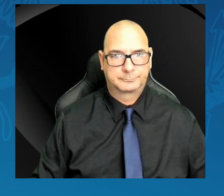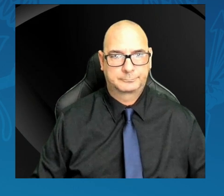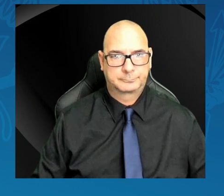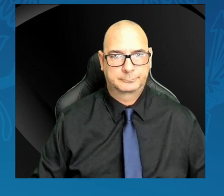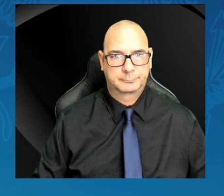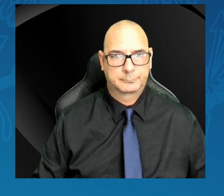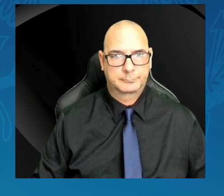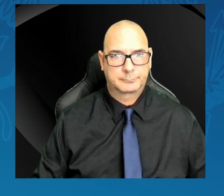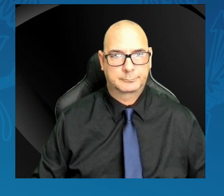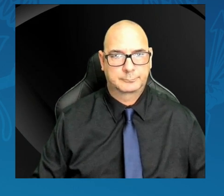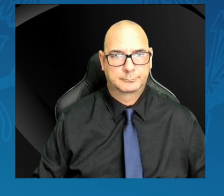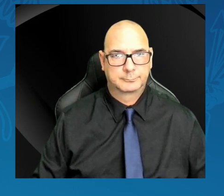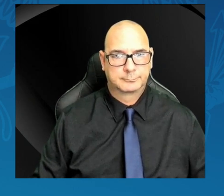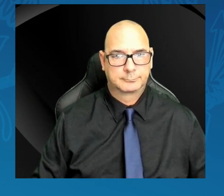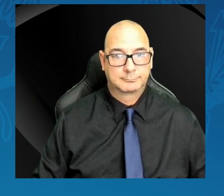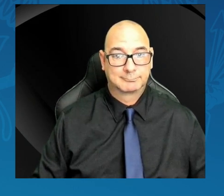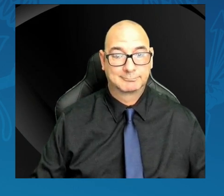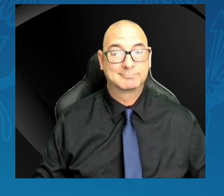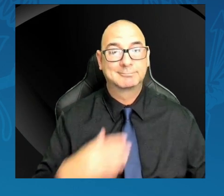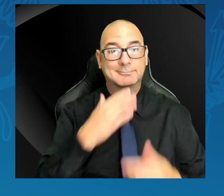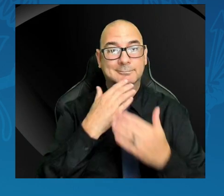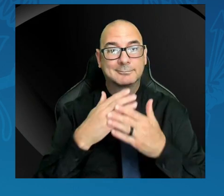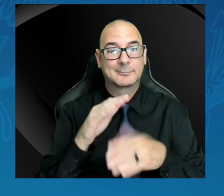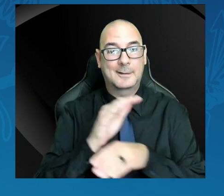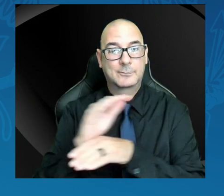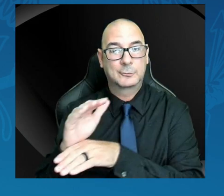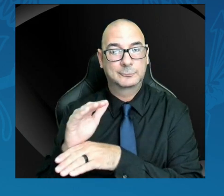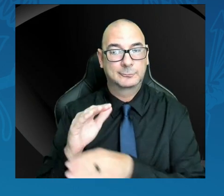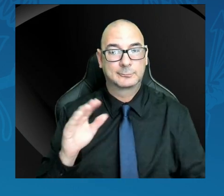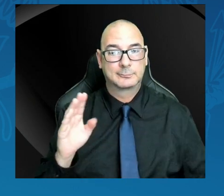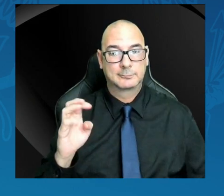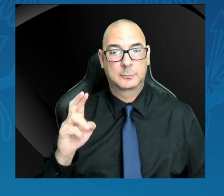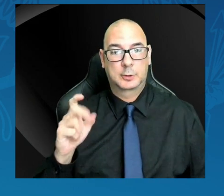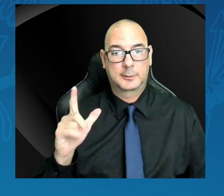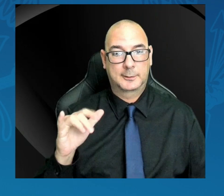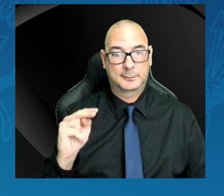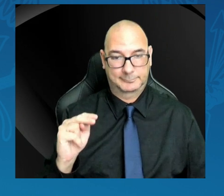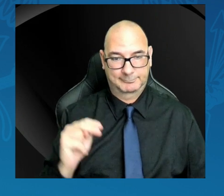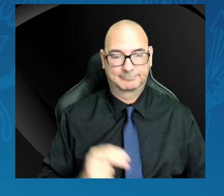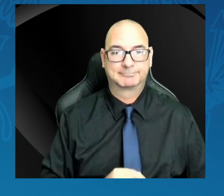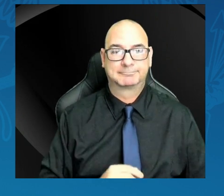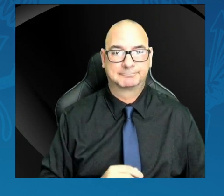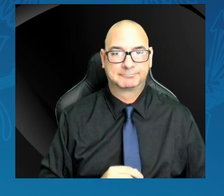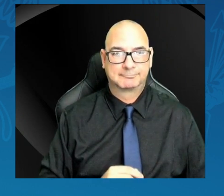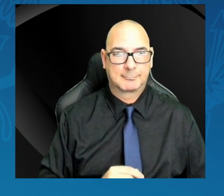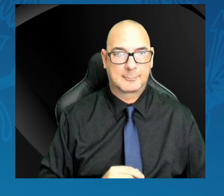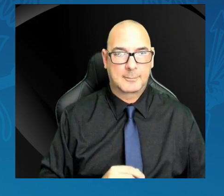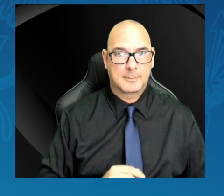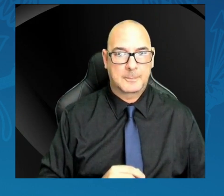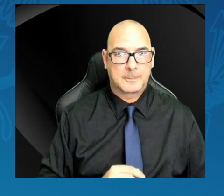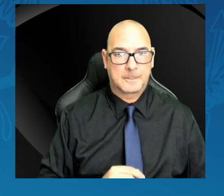Administrator Regan: Well, good afternoon, Meridian. Well, I'll tell you, it's an honor to join Vice President Harris today.